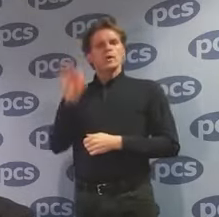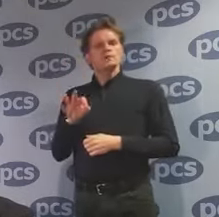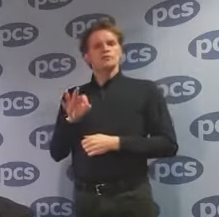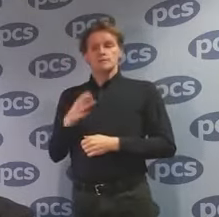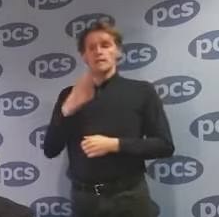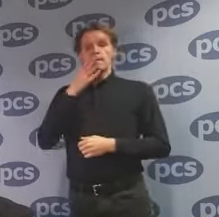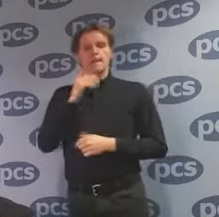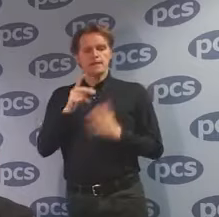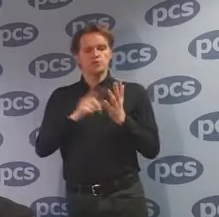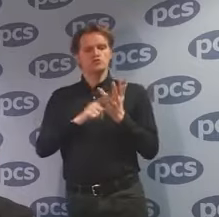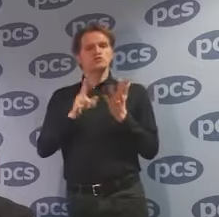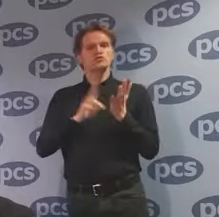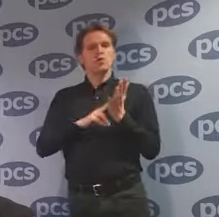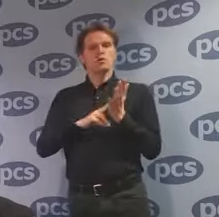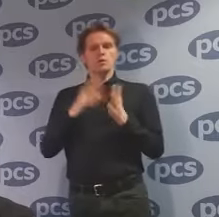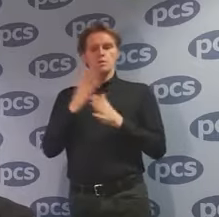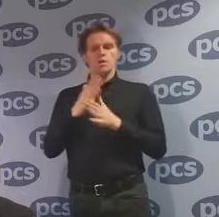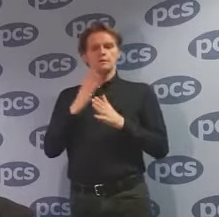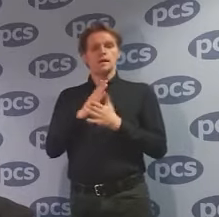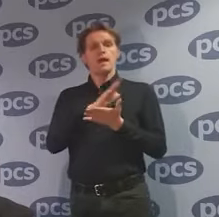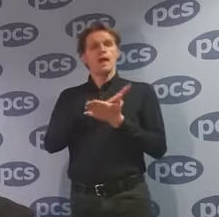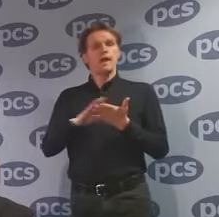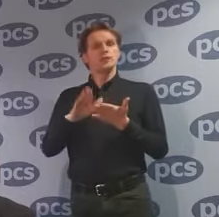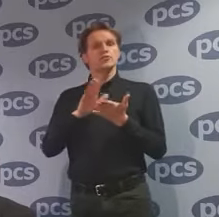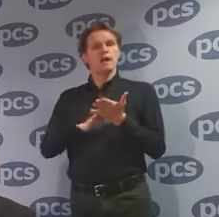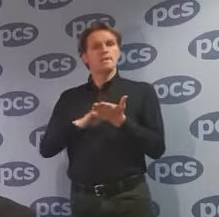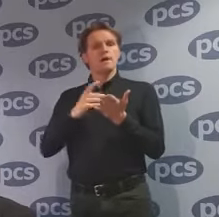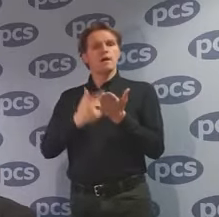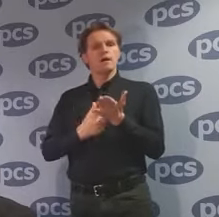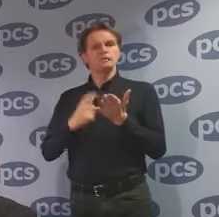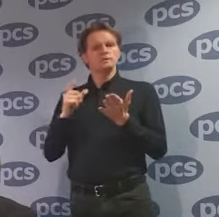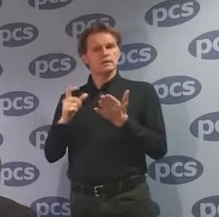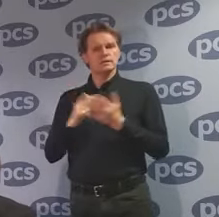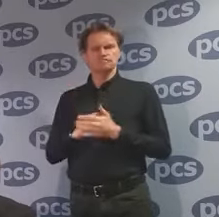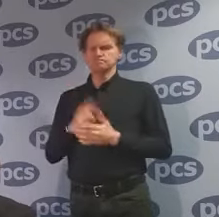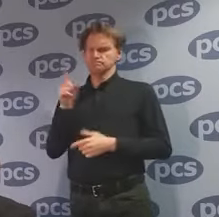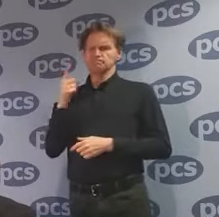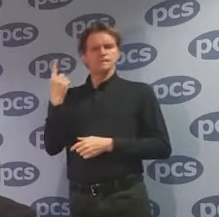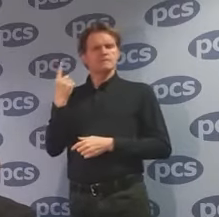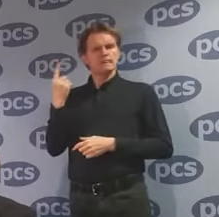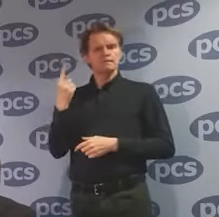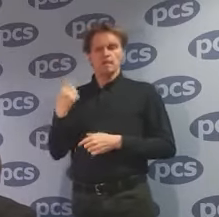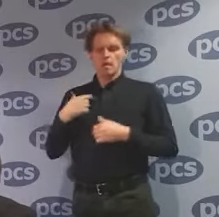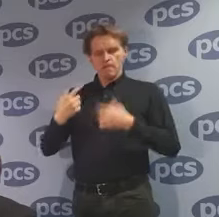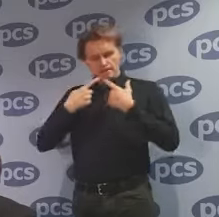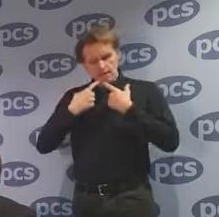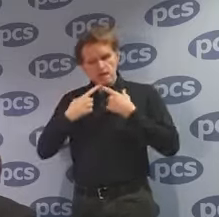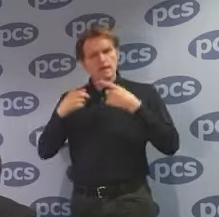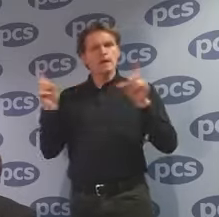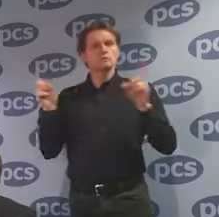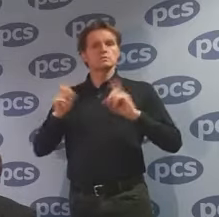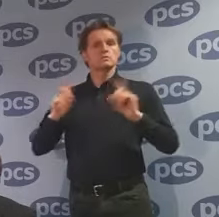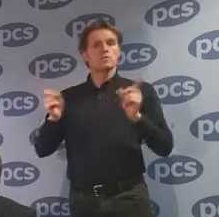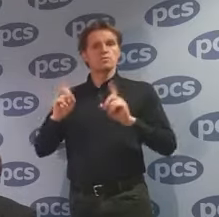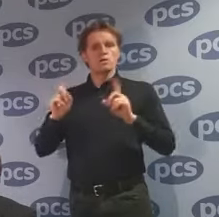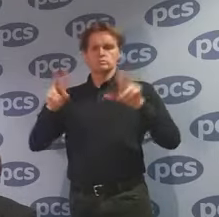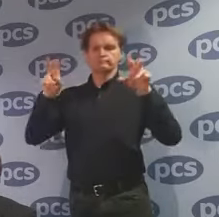in HMRC and he asks HMRC announced the Building Our Future campaign in November